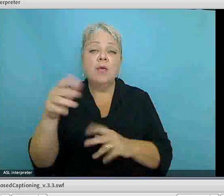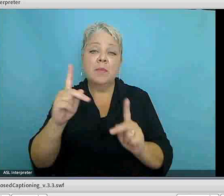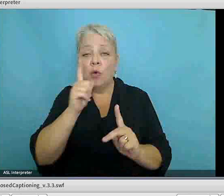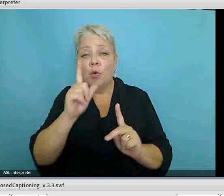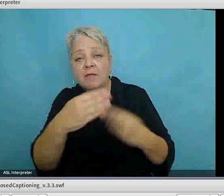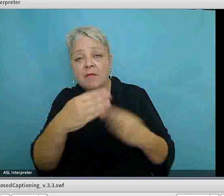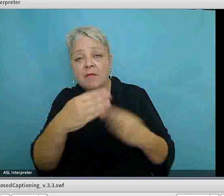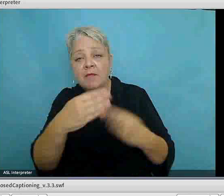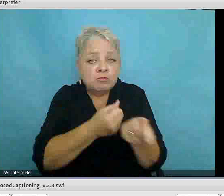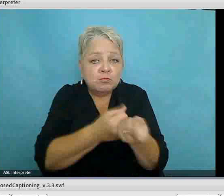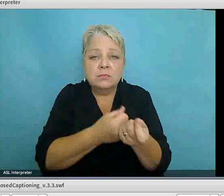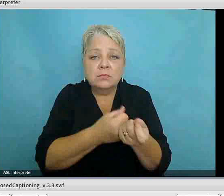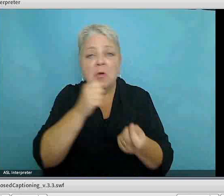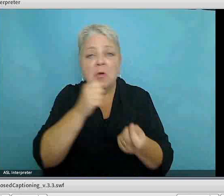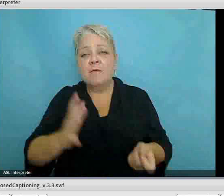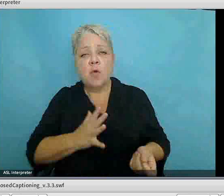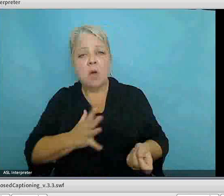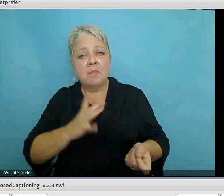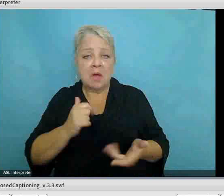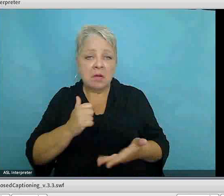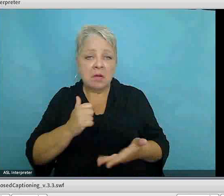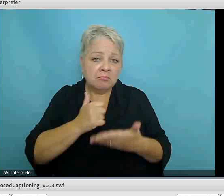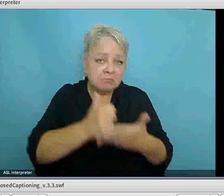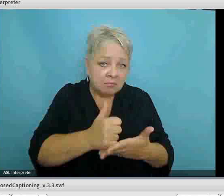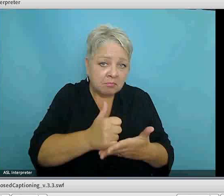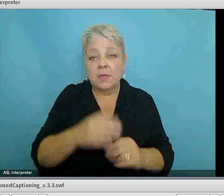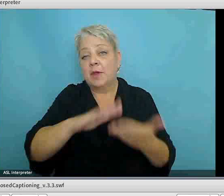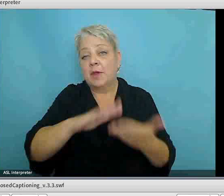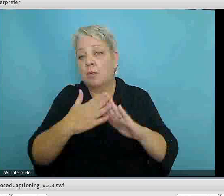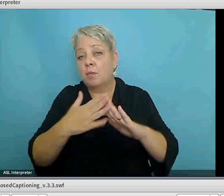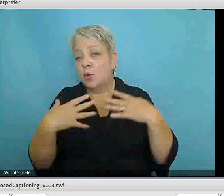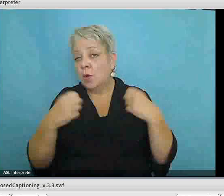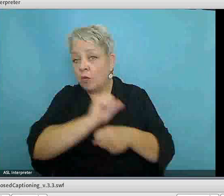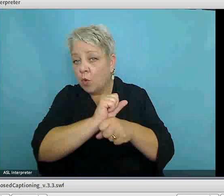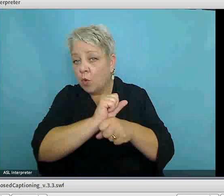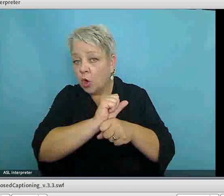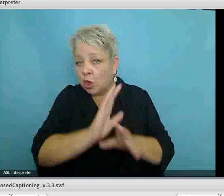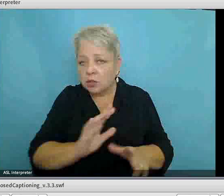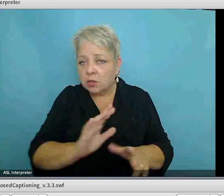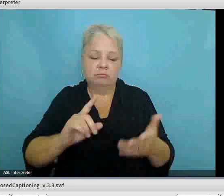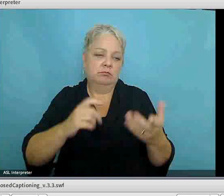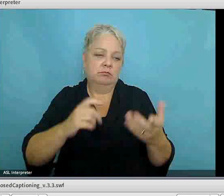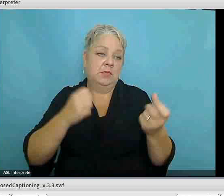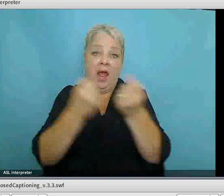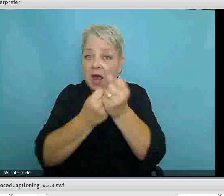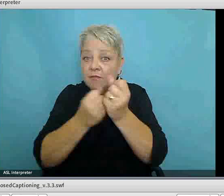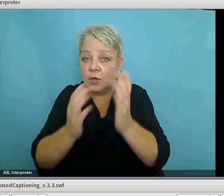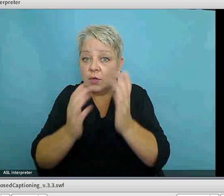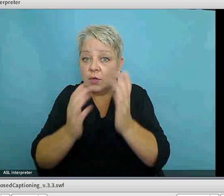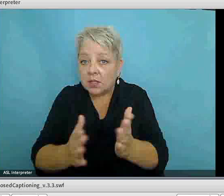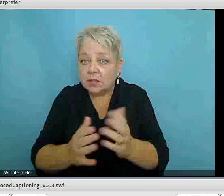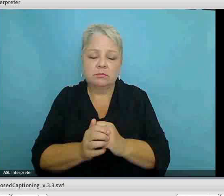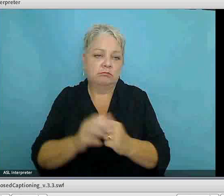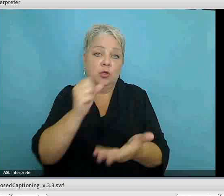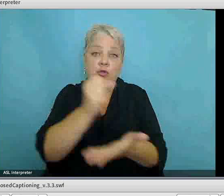it could include community health workers, advocates, social workers, state agency case